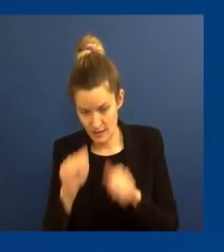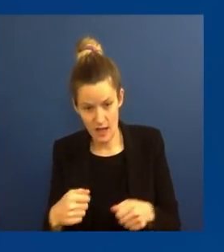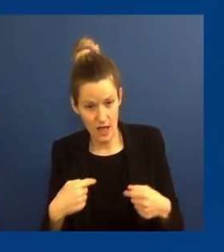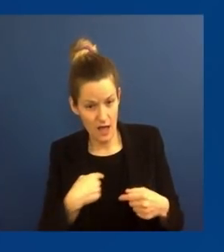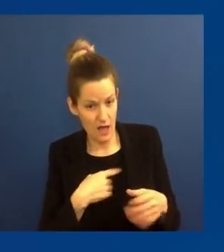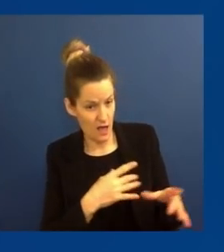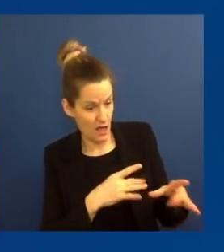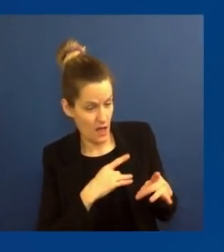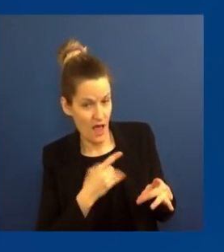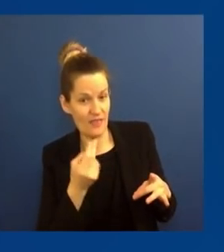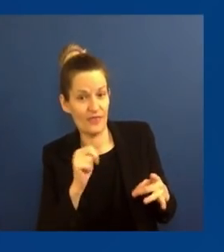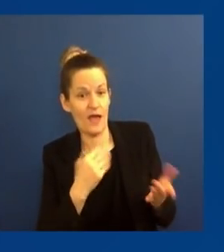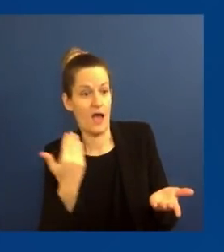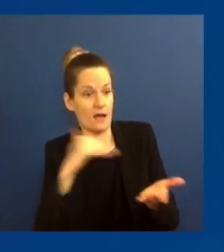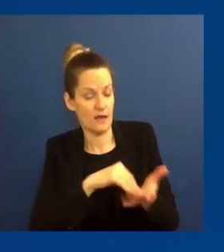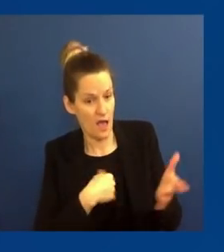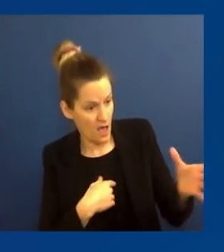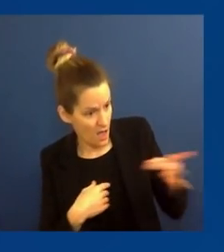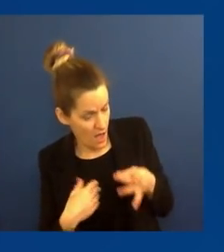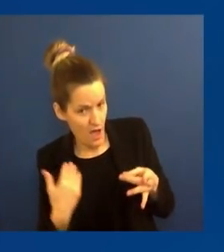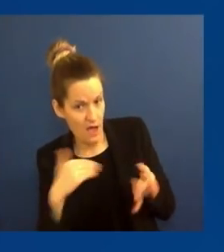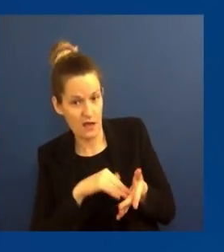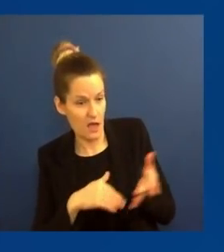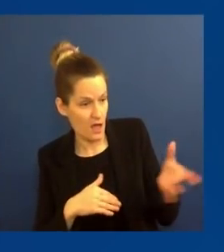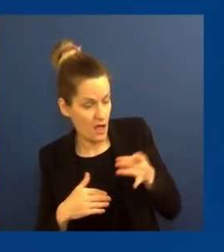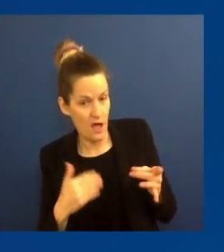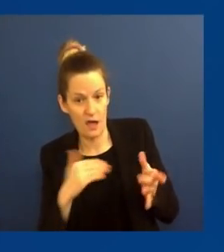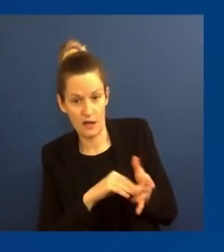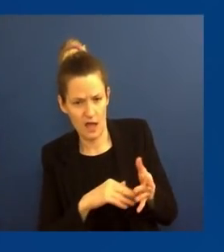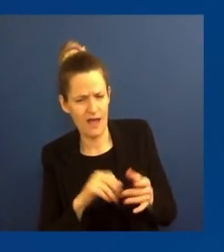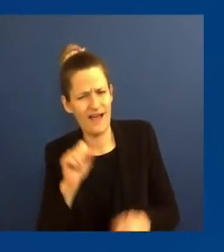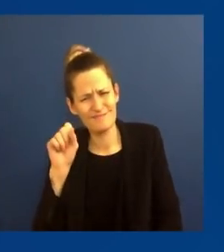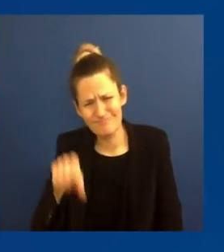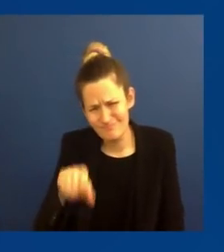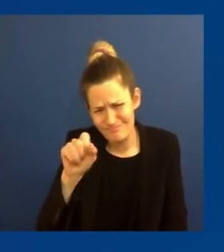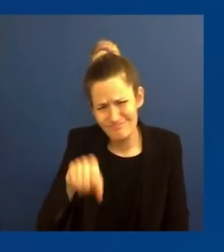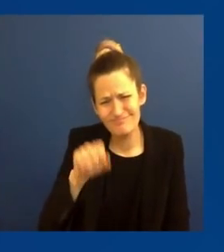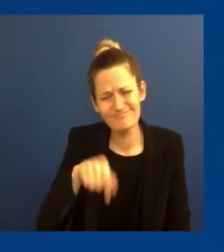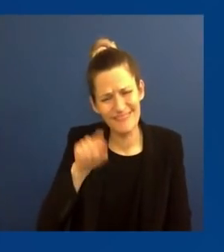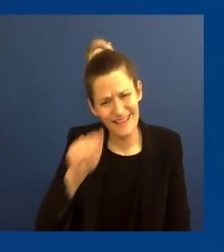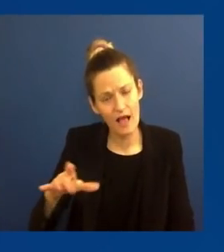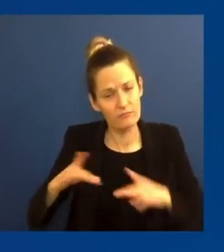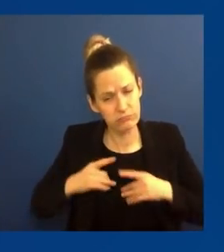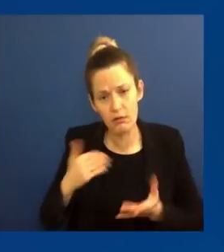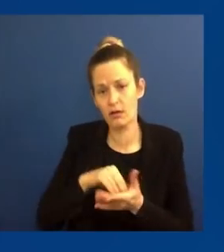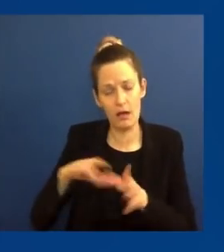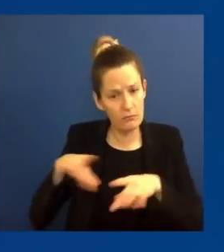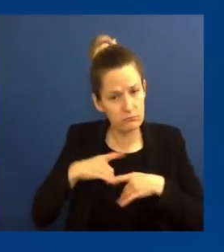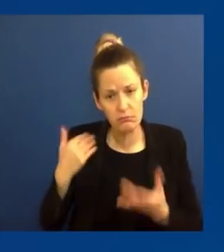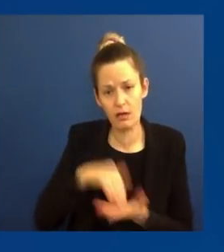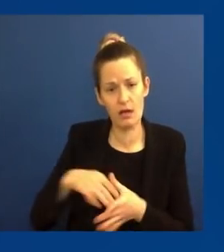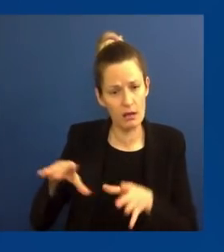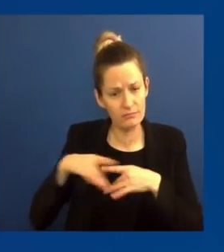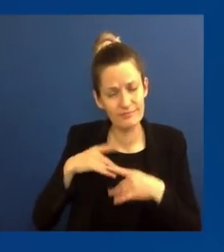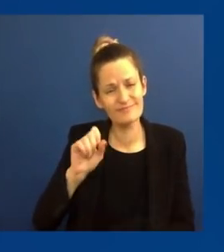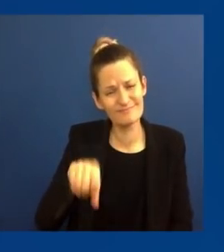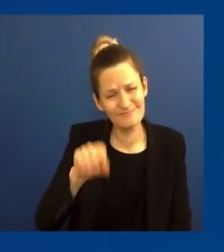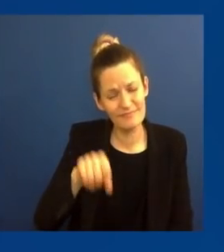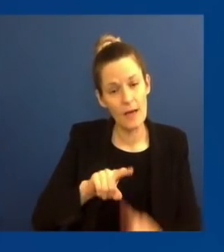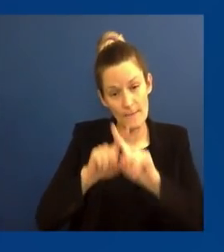But it is unlikely that if you mount a good immune response -- at least over a period of several months -- it is extremely unlikely